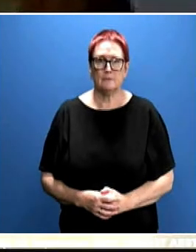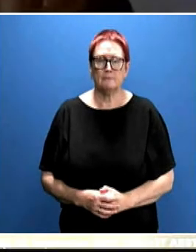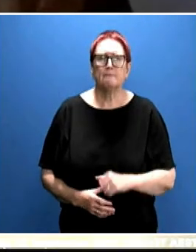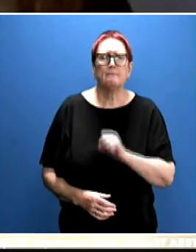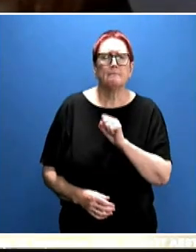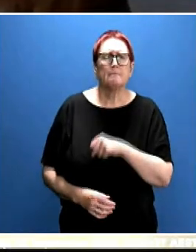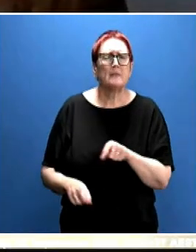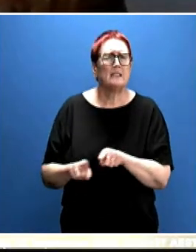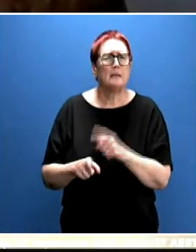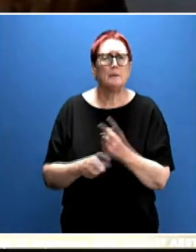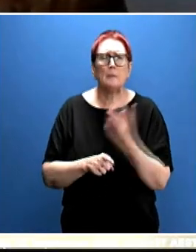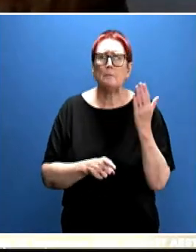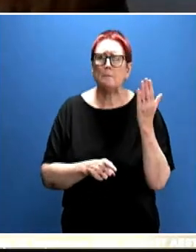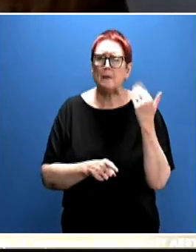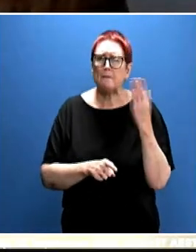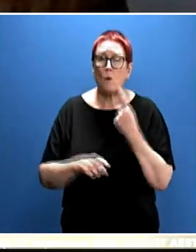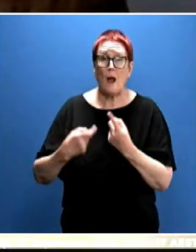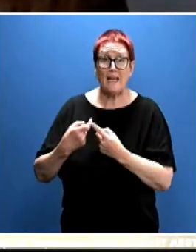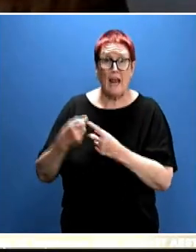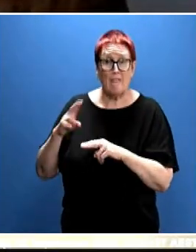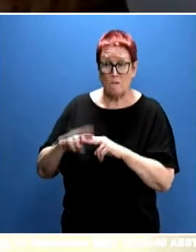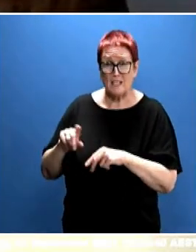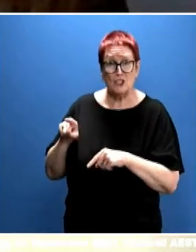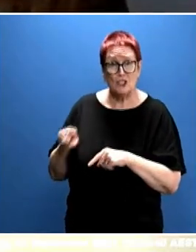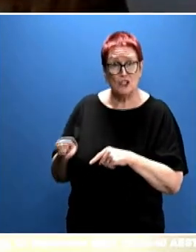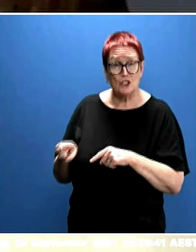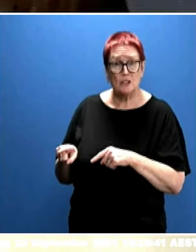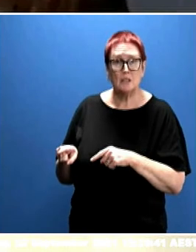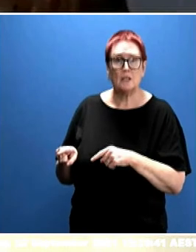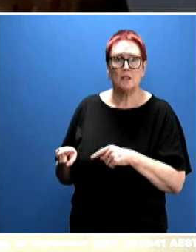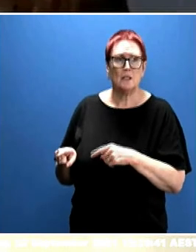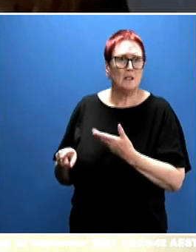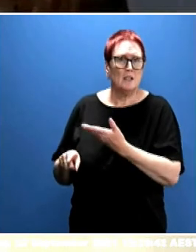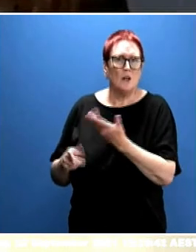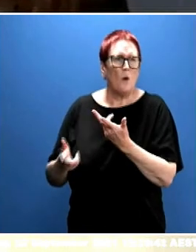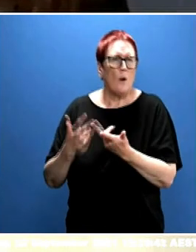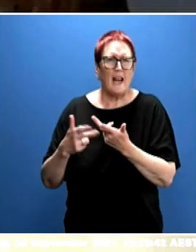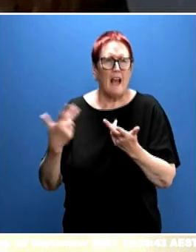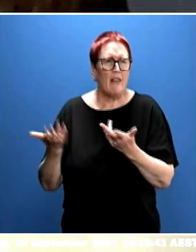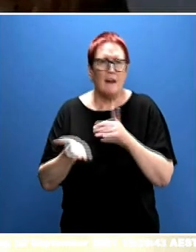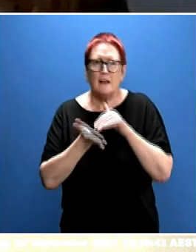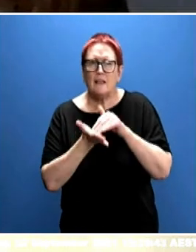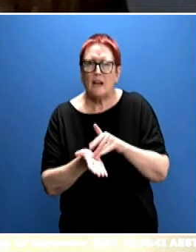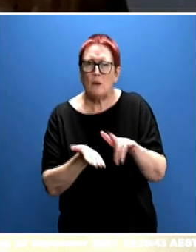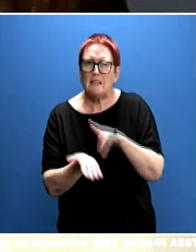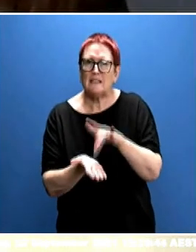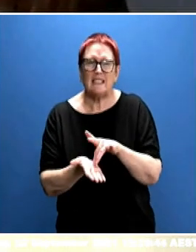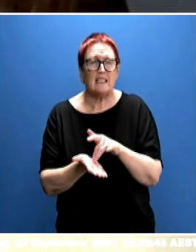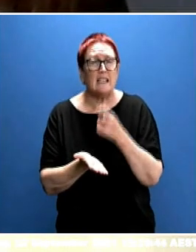Yes, as I said before, the Kath French Centre and any therapeutic centre can be too little, too late.